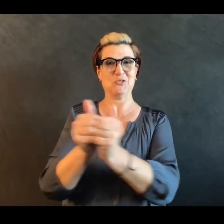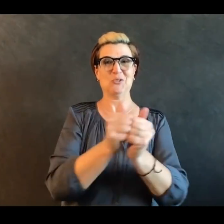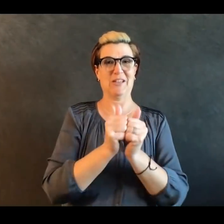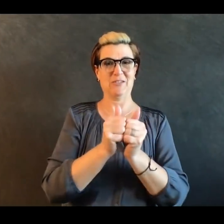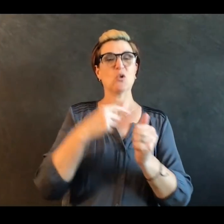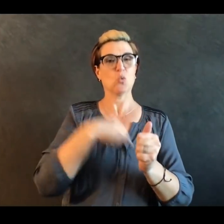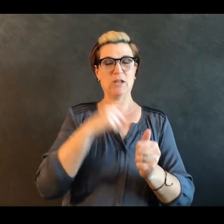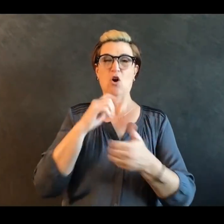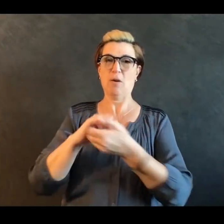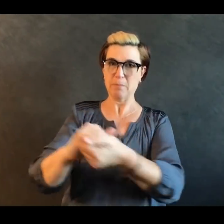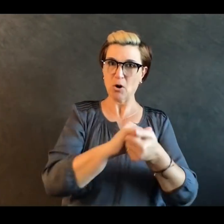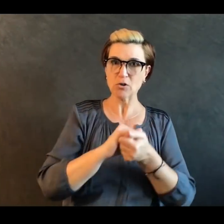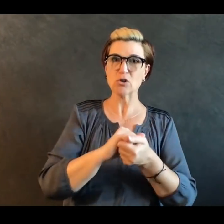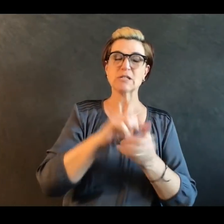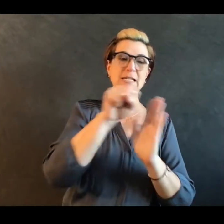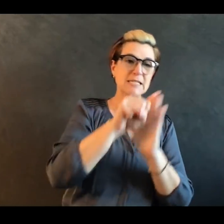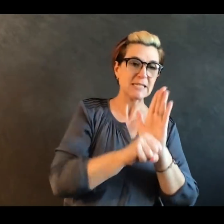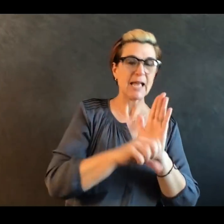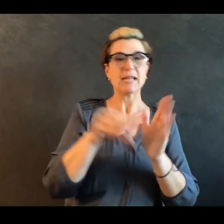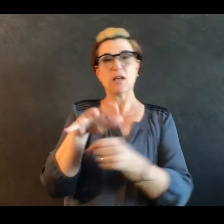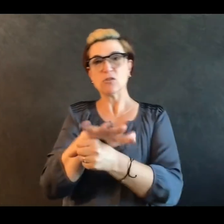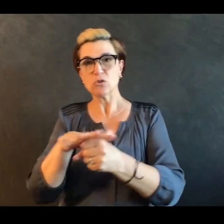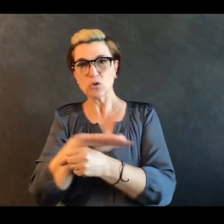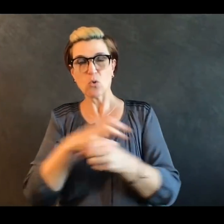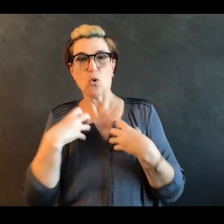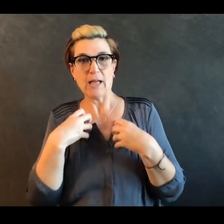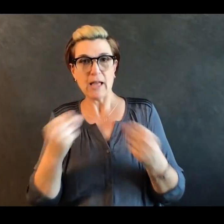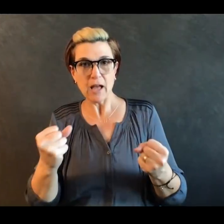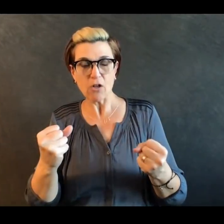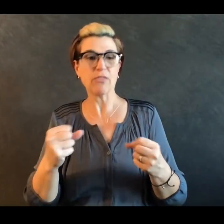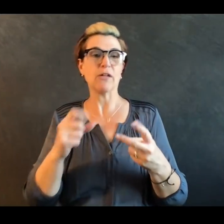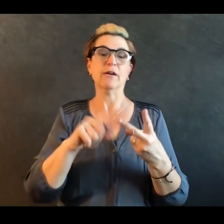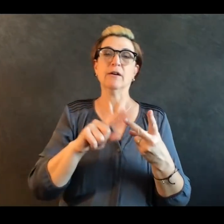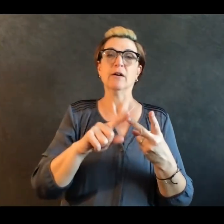and local health officials a management of companies and the employees and we